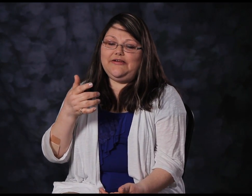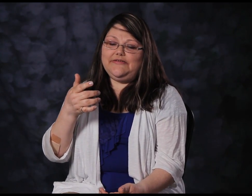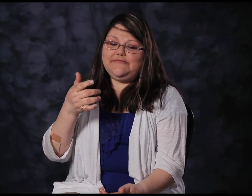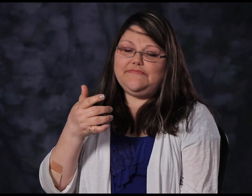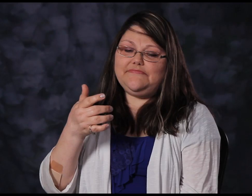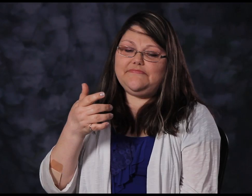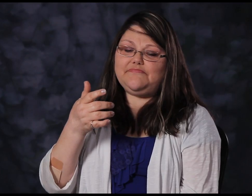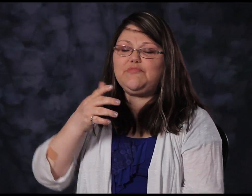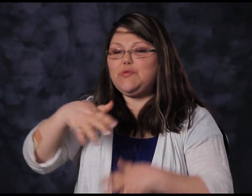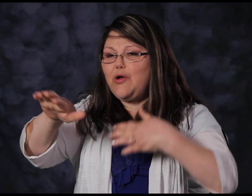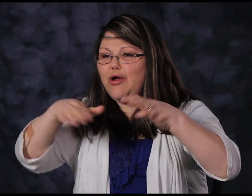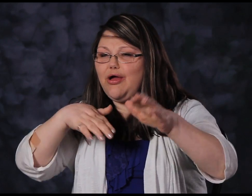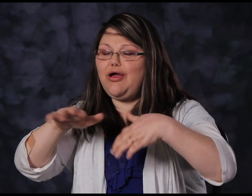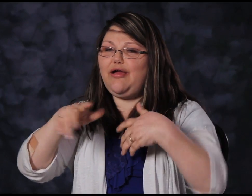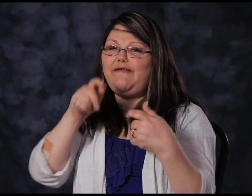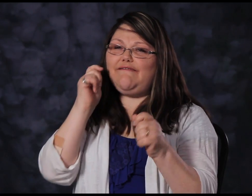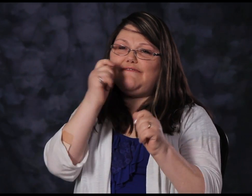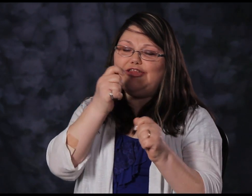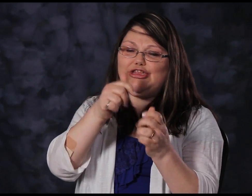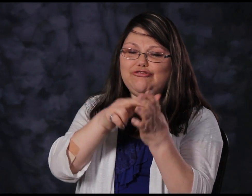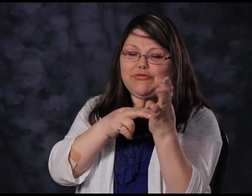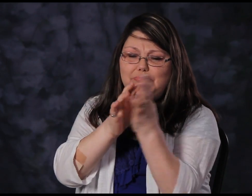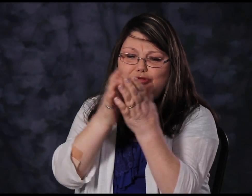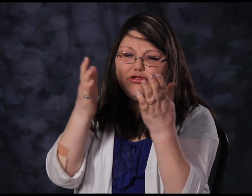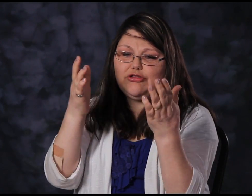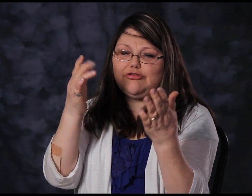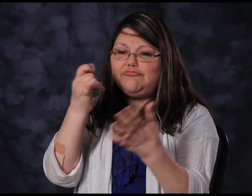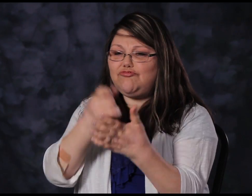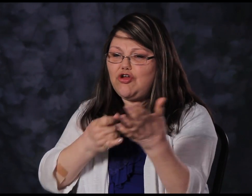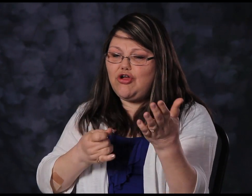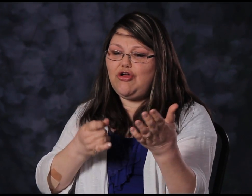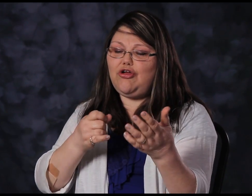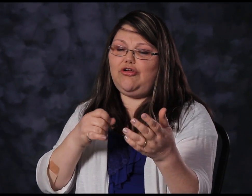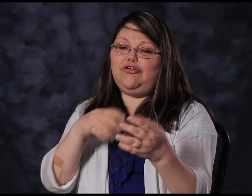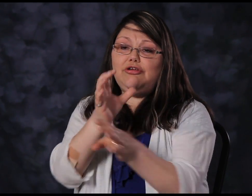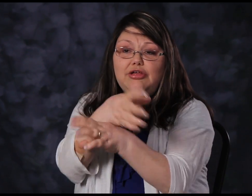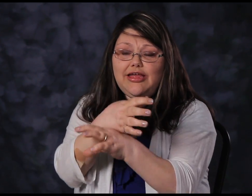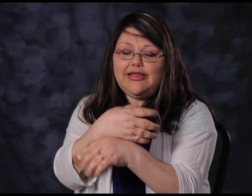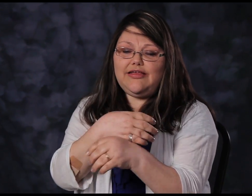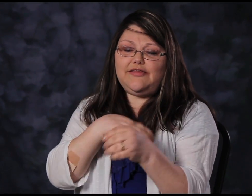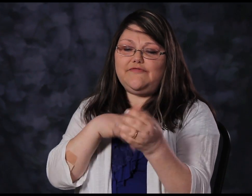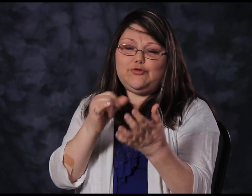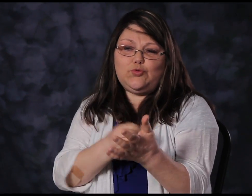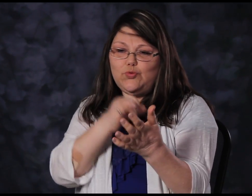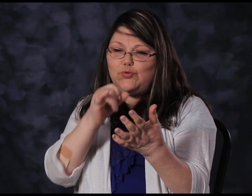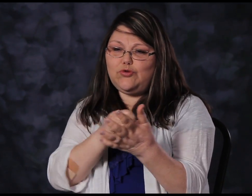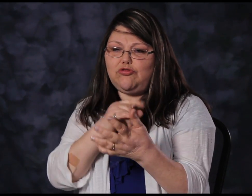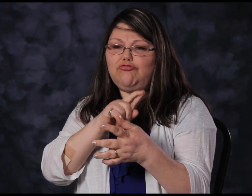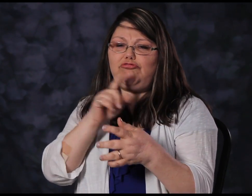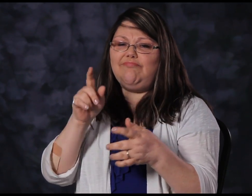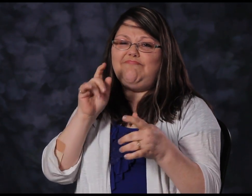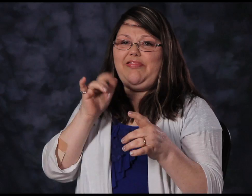I can just talk about whatever I need, and I don’t feel like my dog is going to judge me, or give me a hard time, or give me lip.